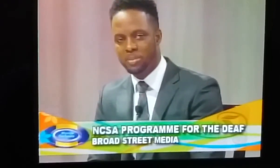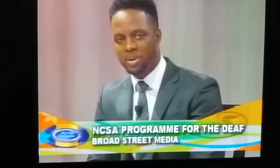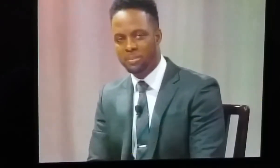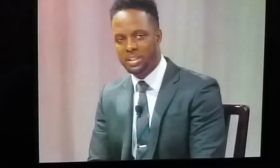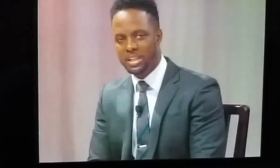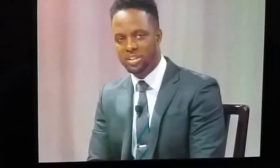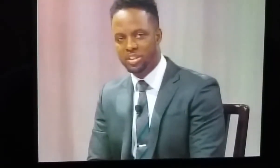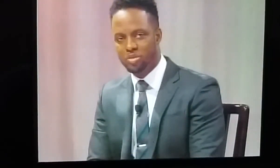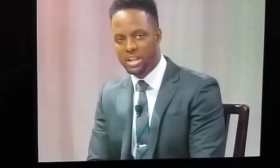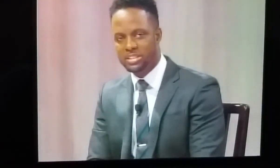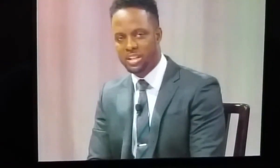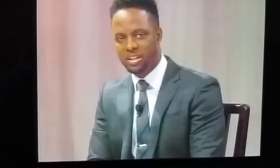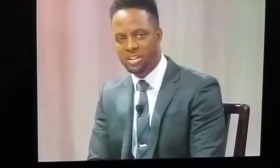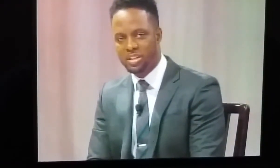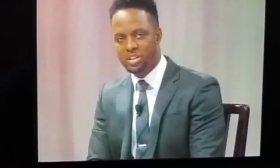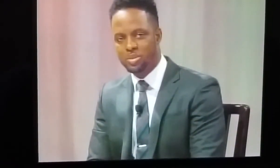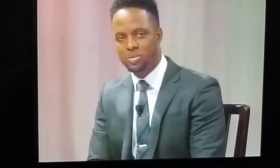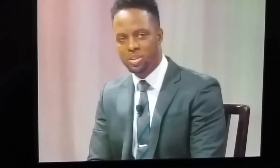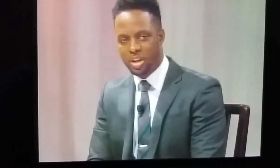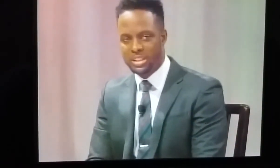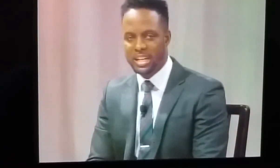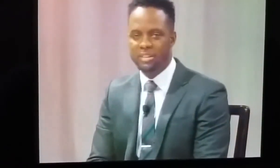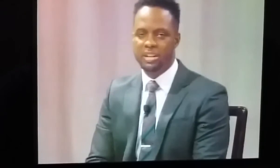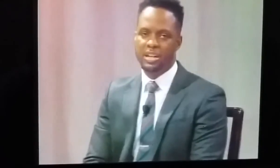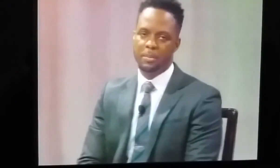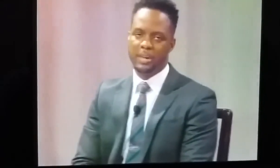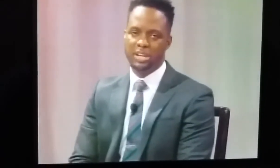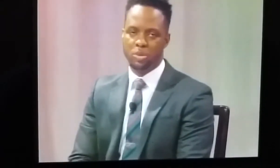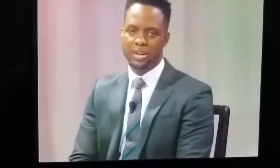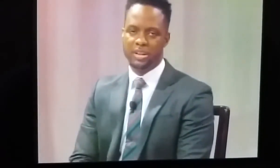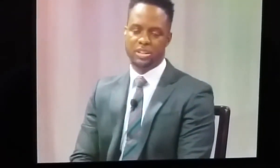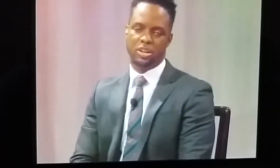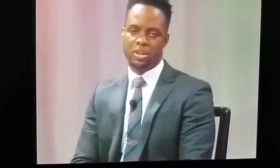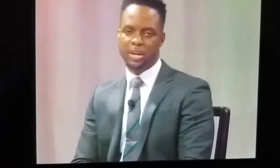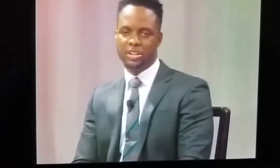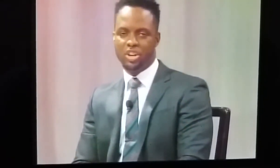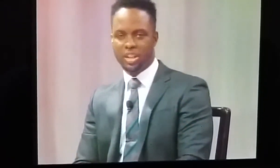you up-to-date on the trends there dr. Ingrid Cumberbatch will be here to talk about it all